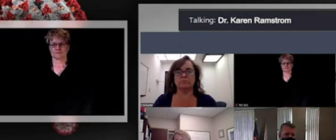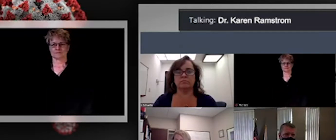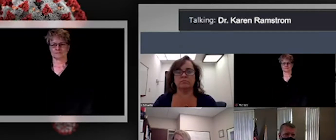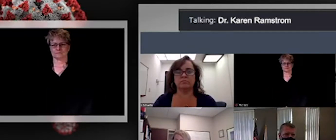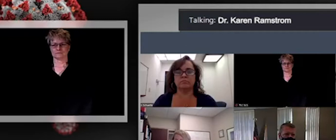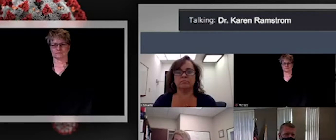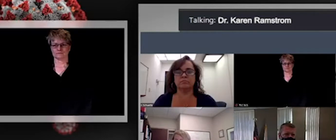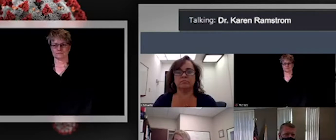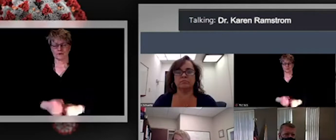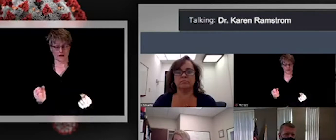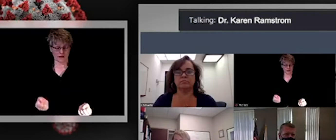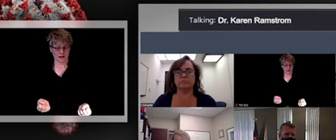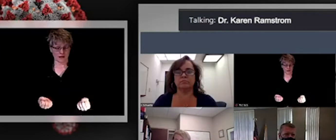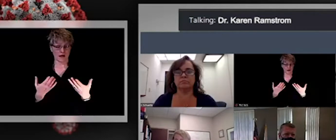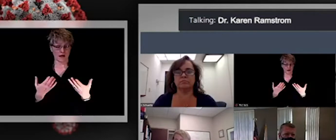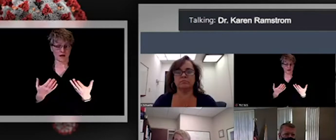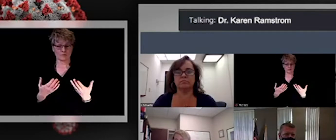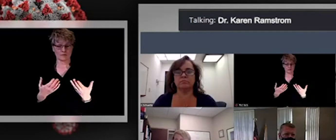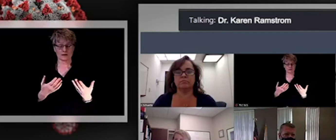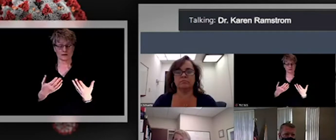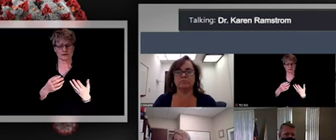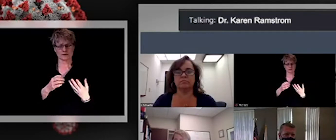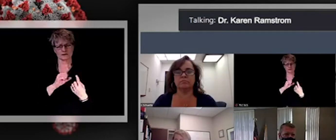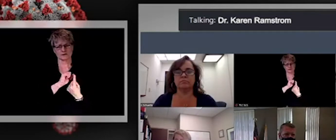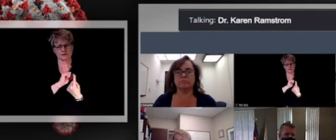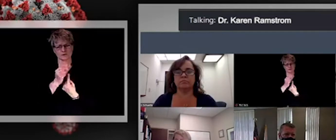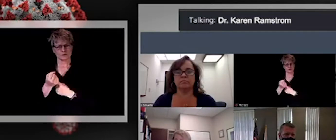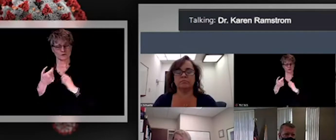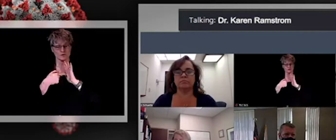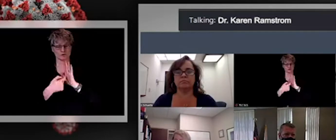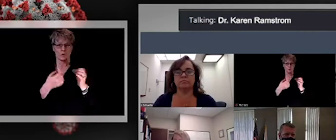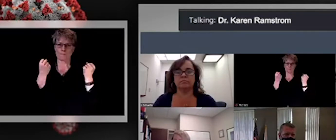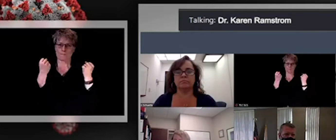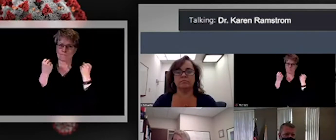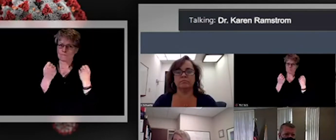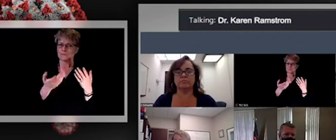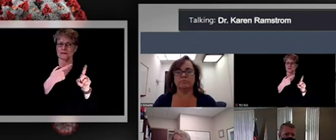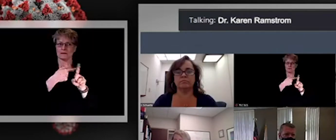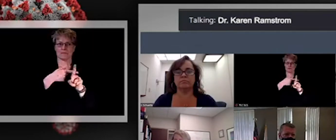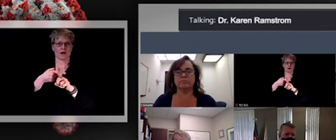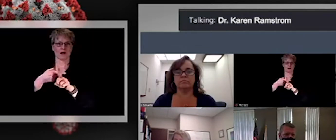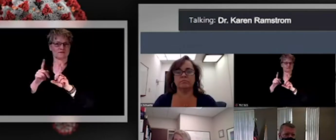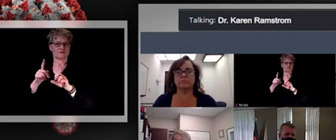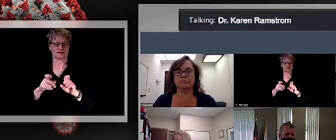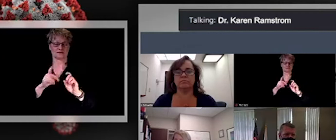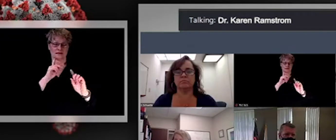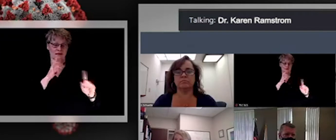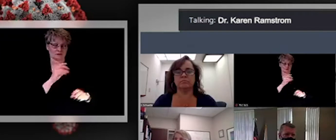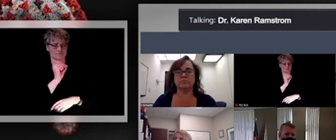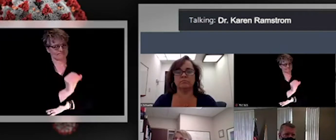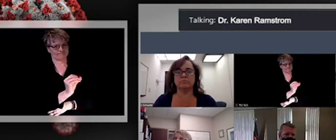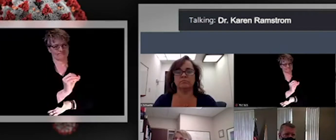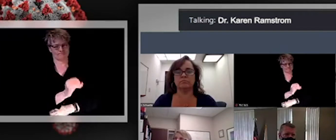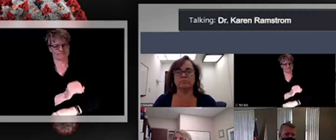tests of a single individual?” And, the answer to that is zero. We review all of our